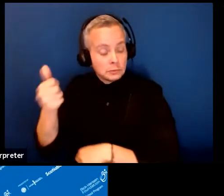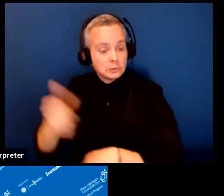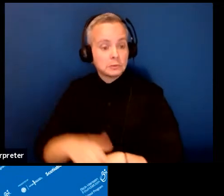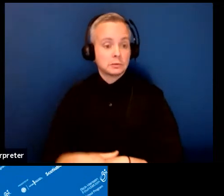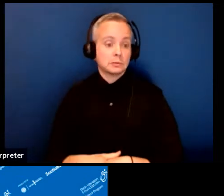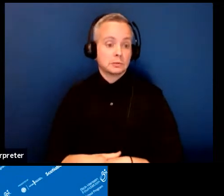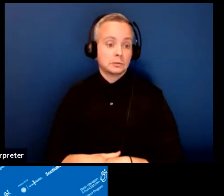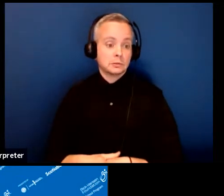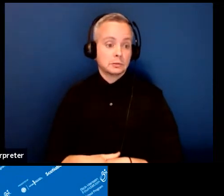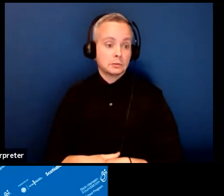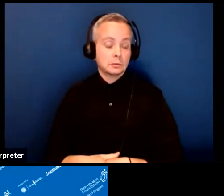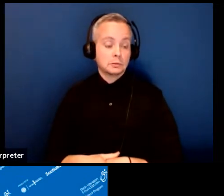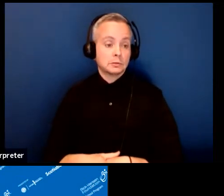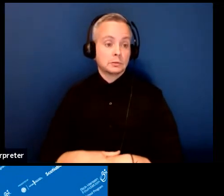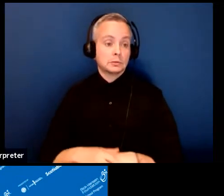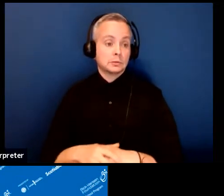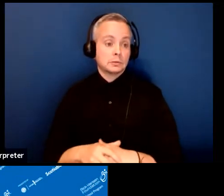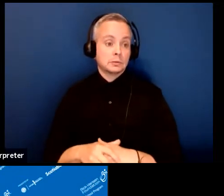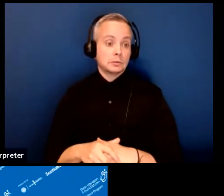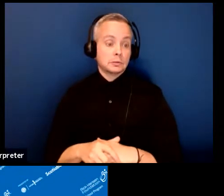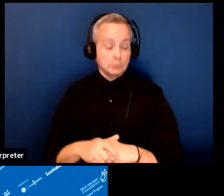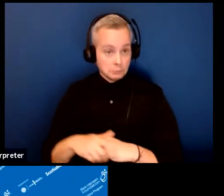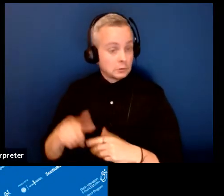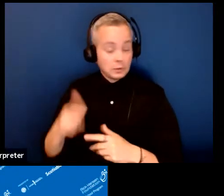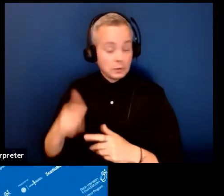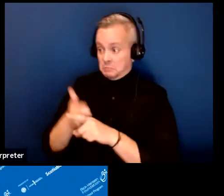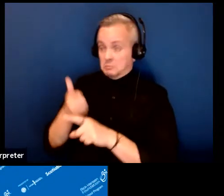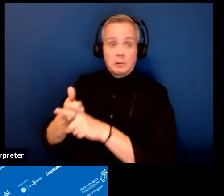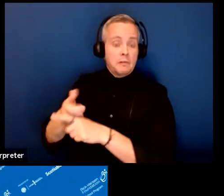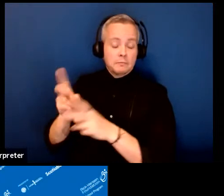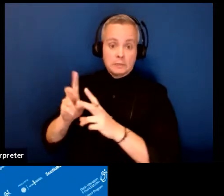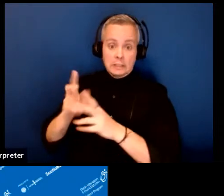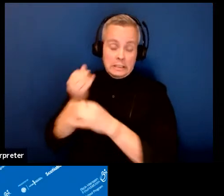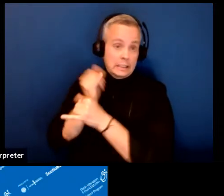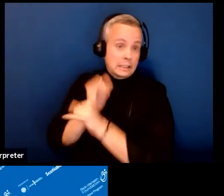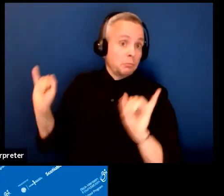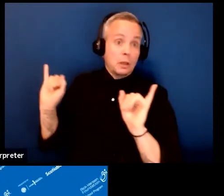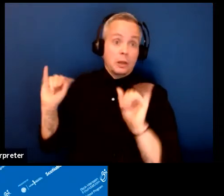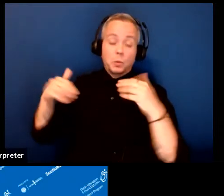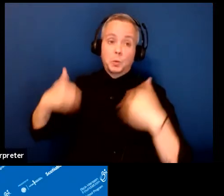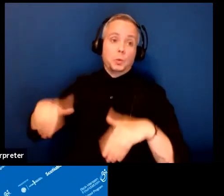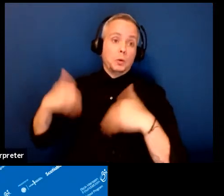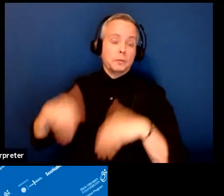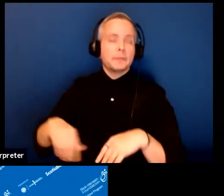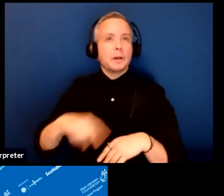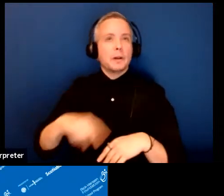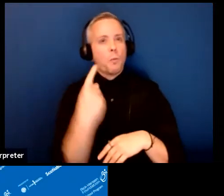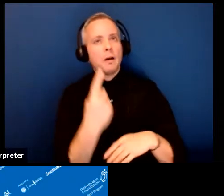HE BASICALLY DOES EVERYTHING HIMSELF. AND ACTUALLY AN INTERESTING THOUGHT THAT I HAD THAT CAME TO